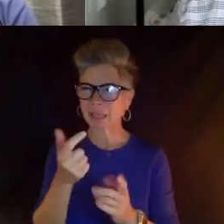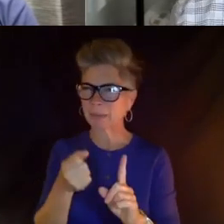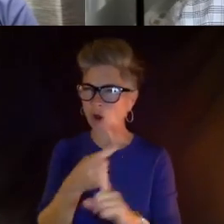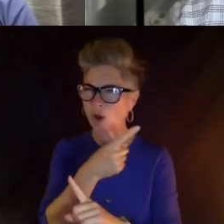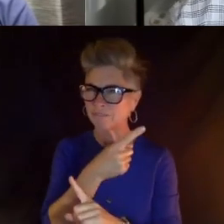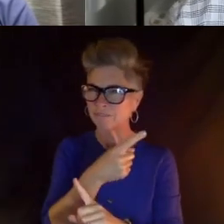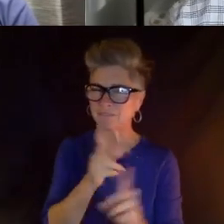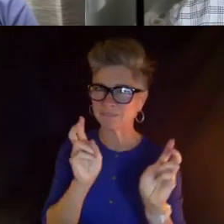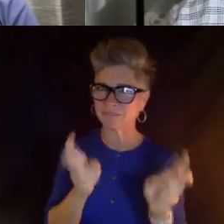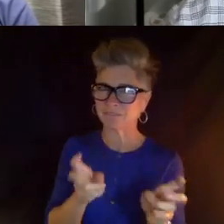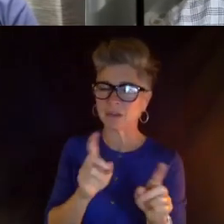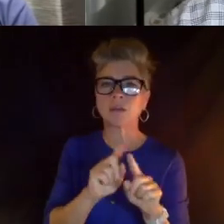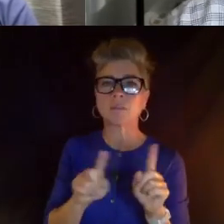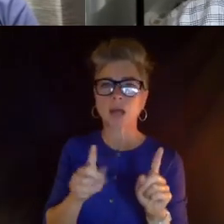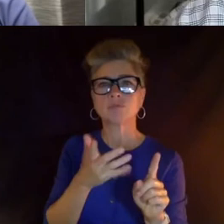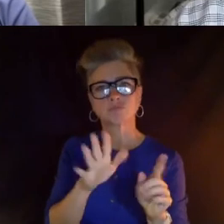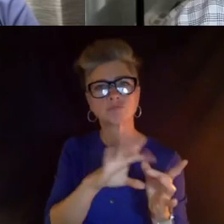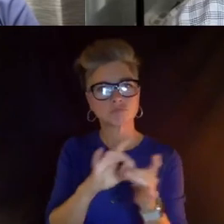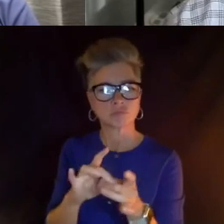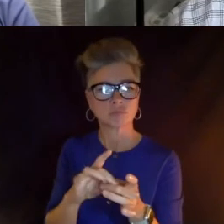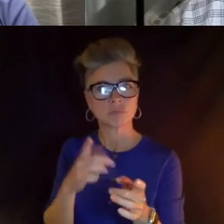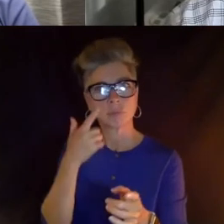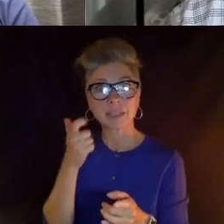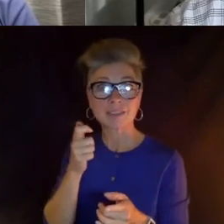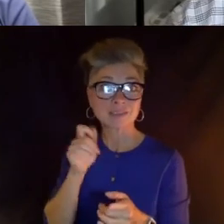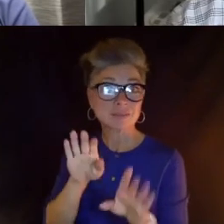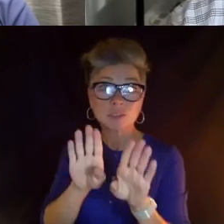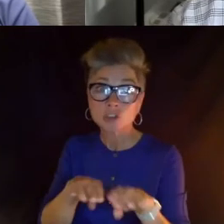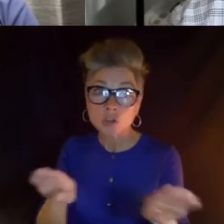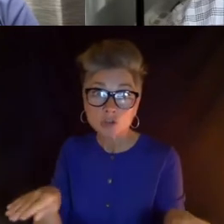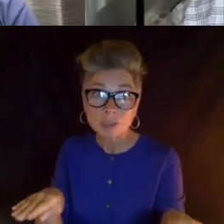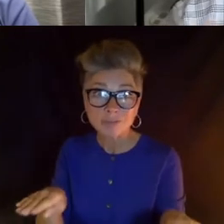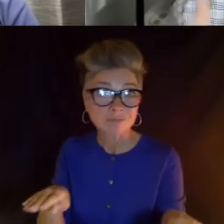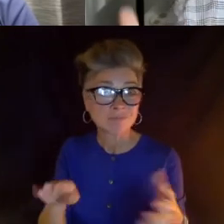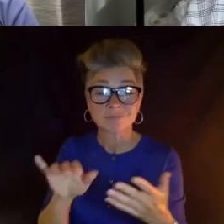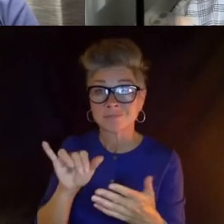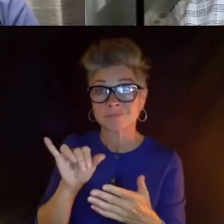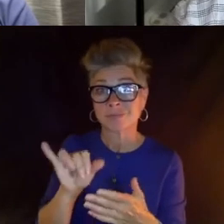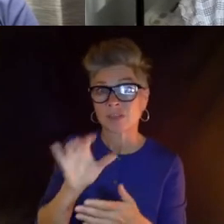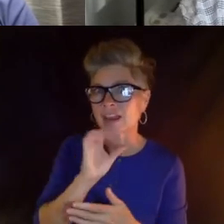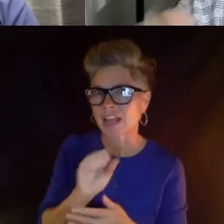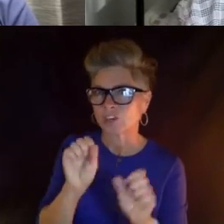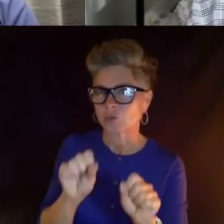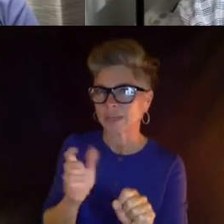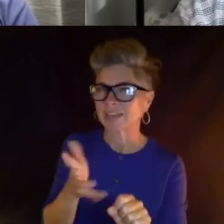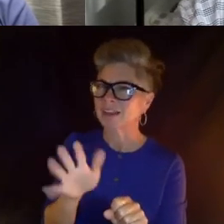because a lot of times when kids are are at that age, we can kind of leave the options open.